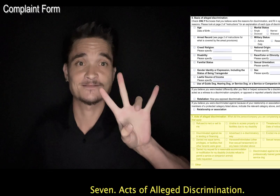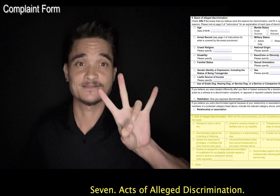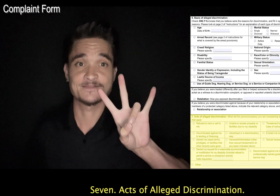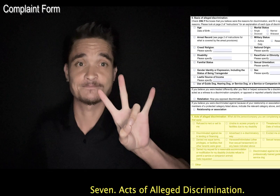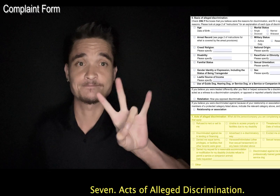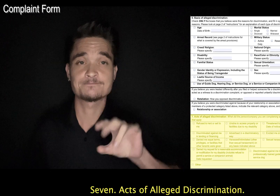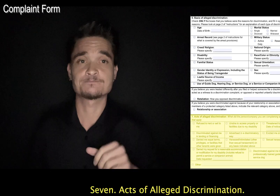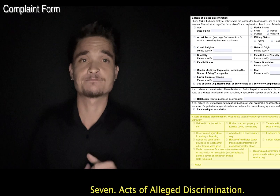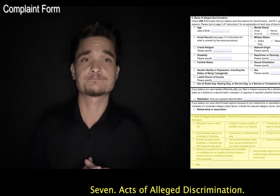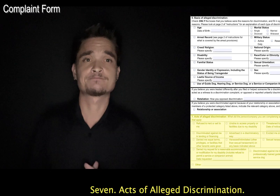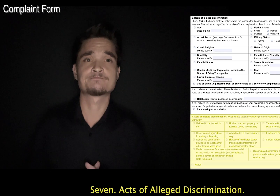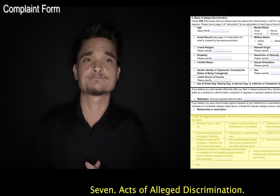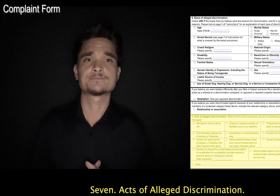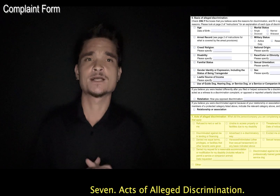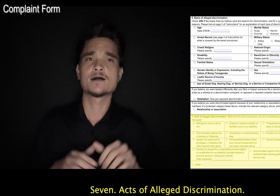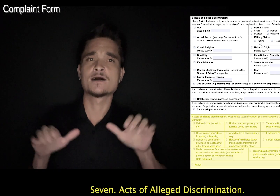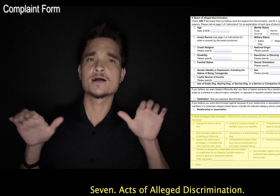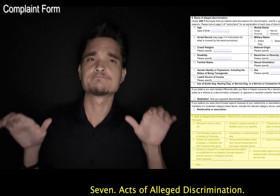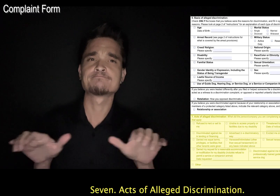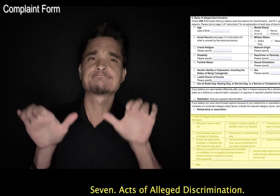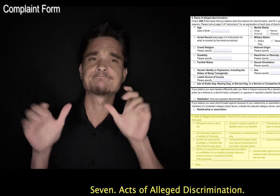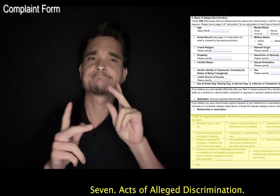Seven. Acts of Alleged Discrimination.